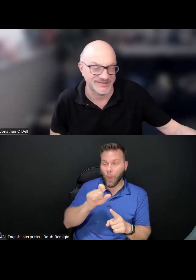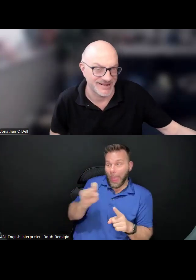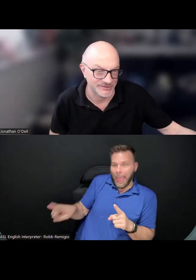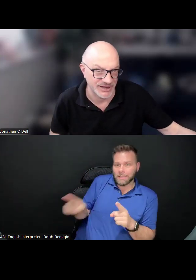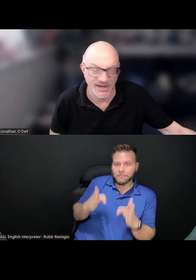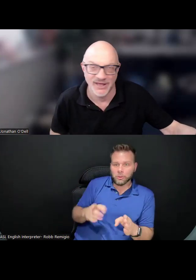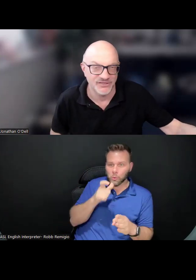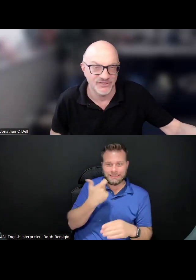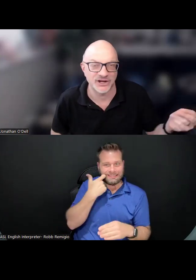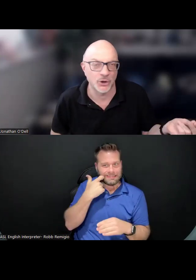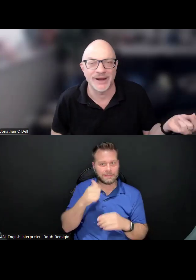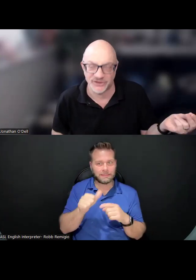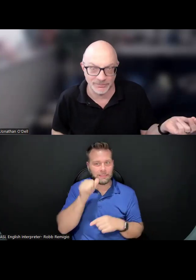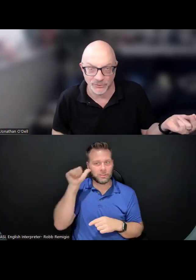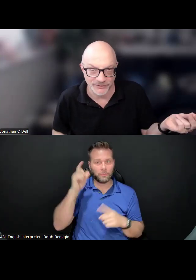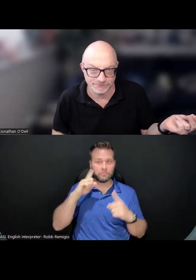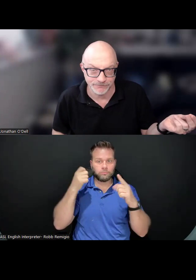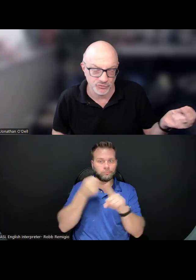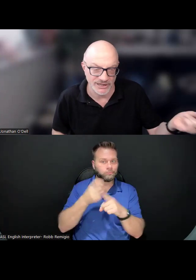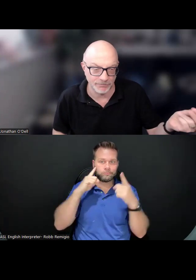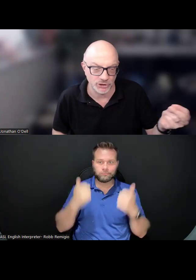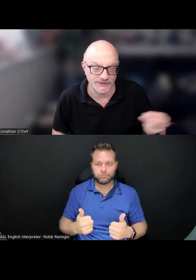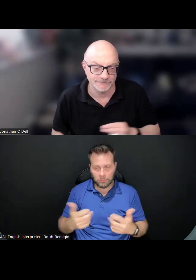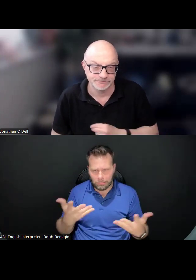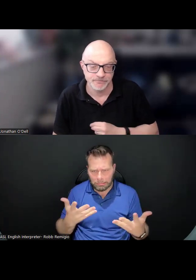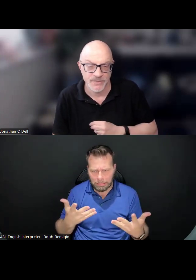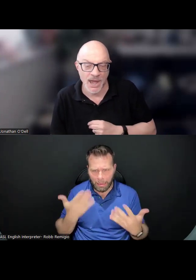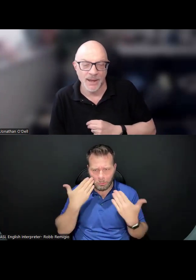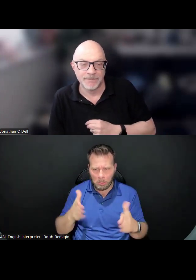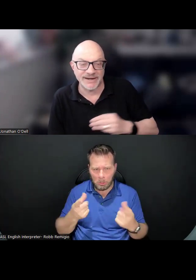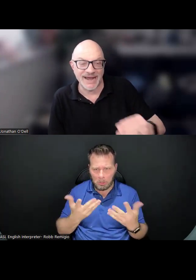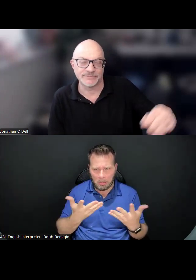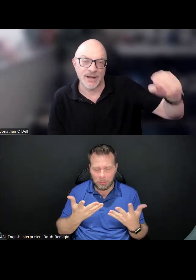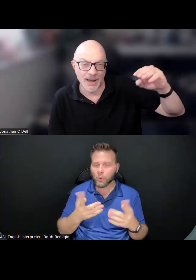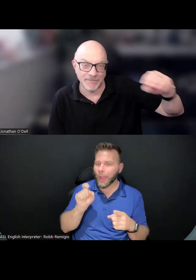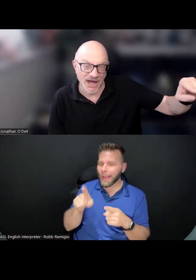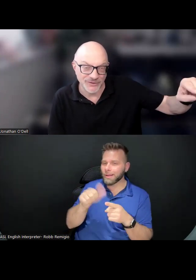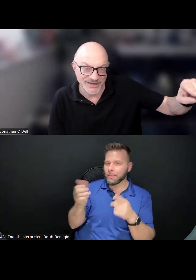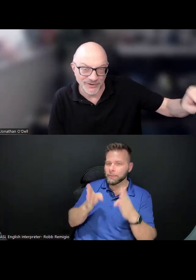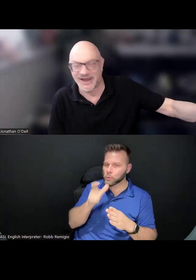Don't ask somebody who just acquired a hearing loss They're not going to know Really important.